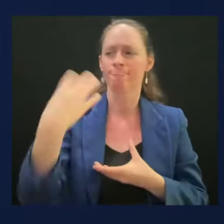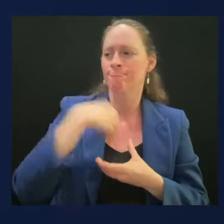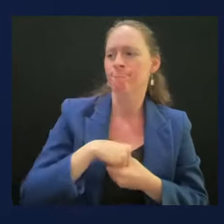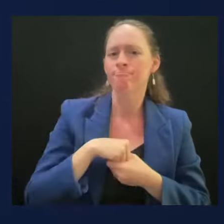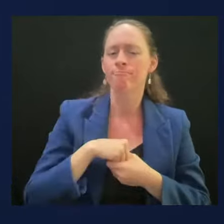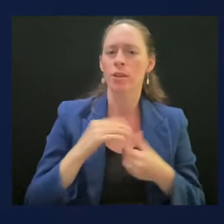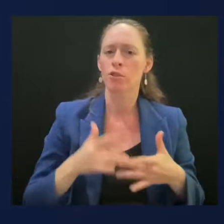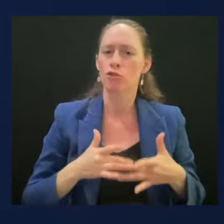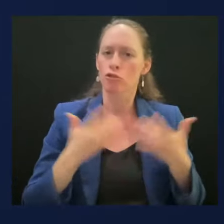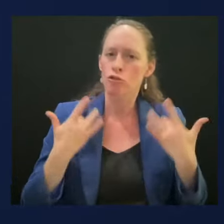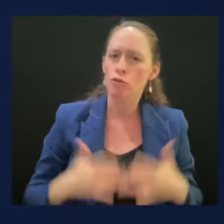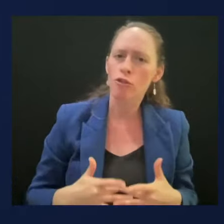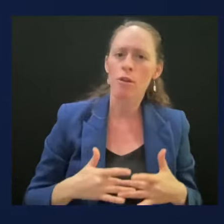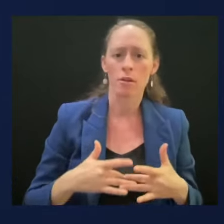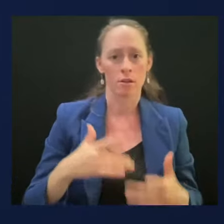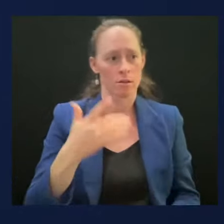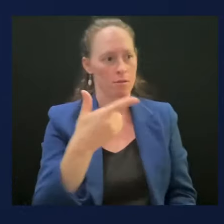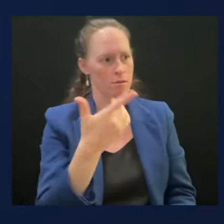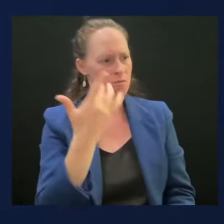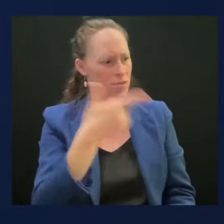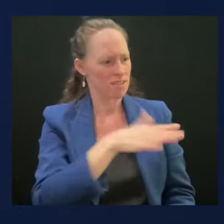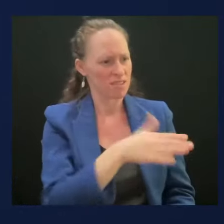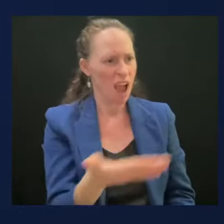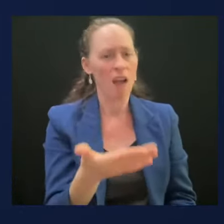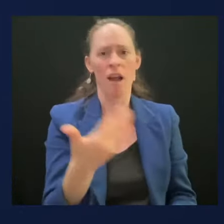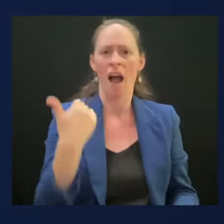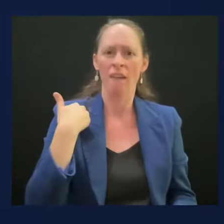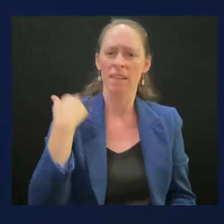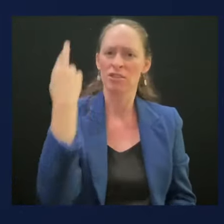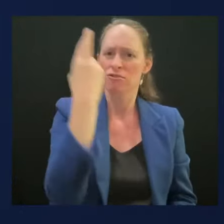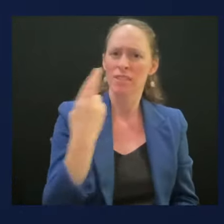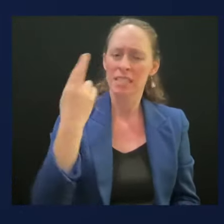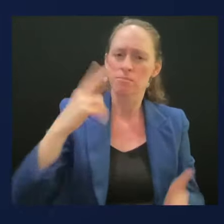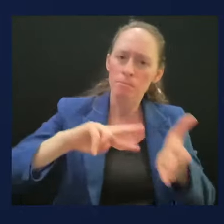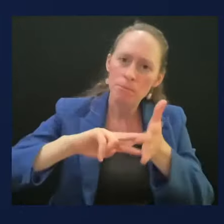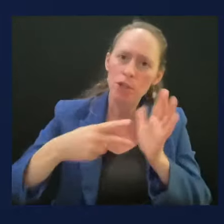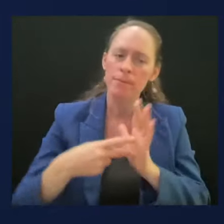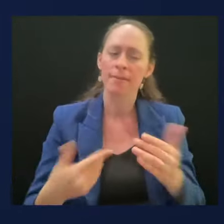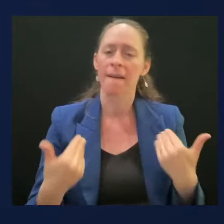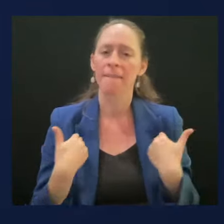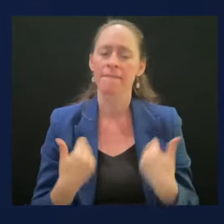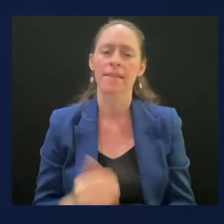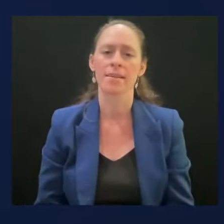In fact, the greatest honor that we can bestow upon those who have fallen.